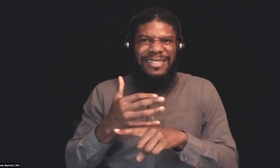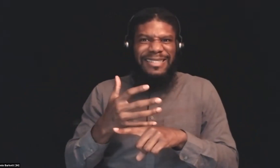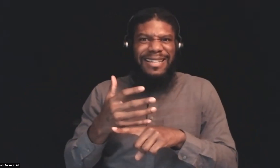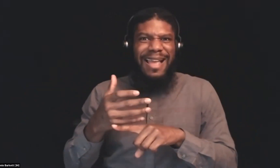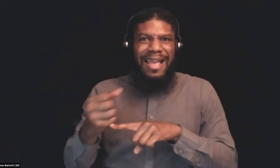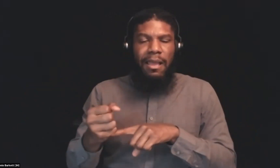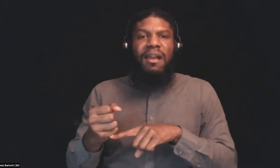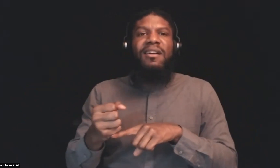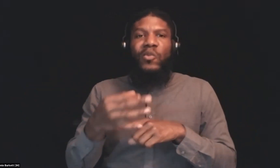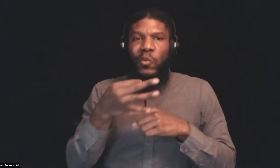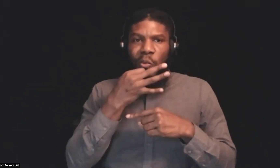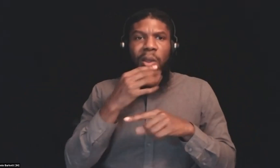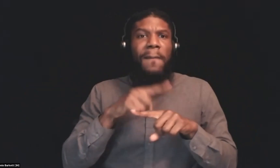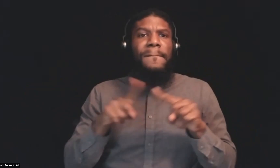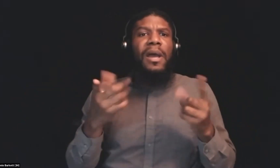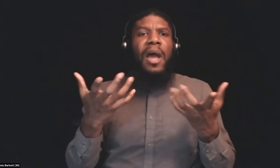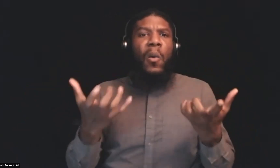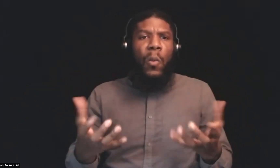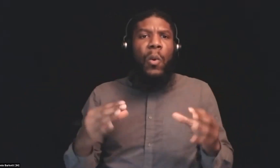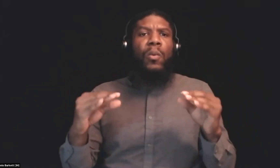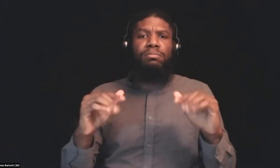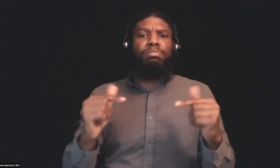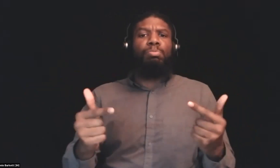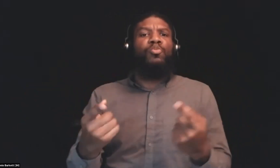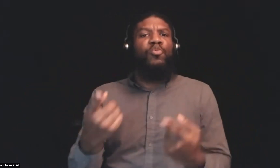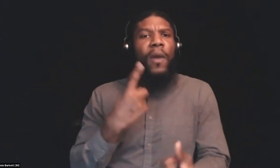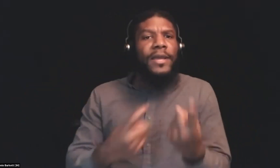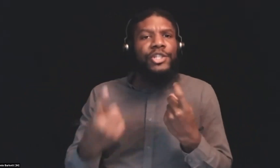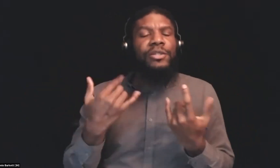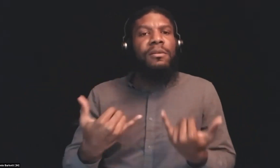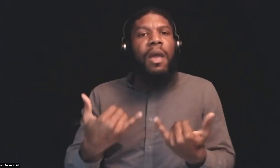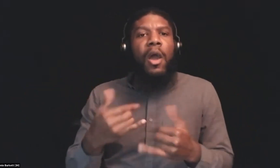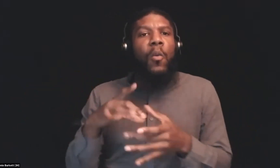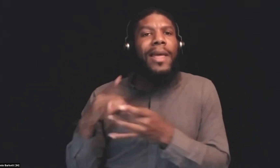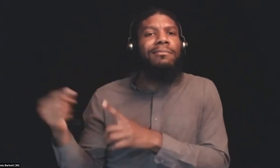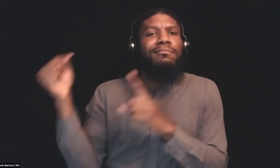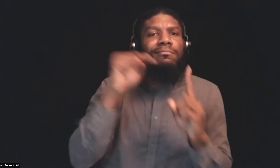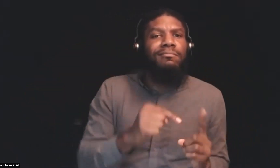so I do want to open this up for questions you have either about multimodal consulting or